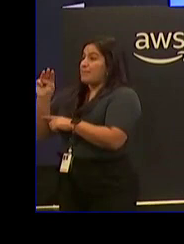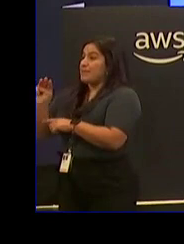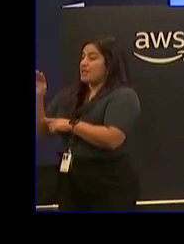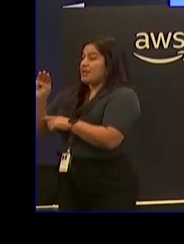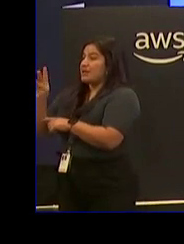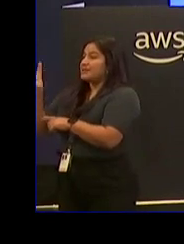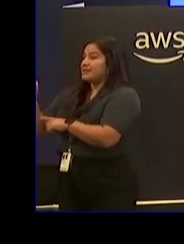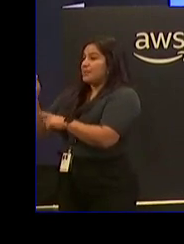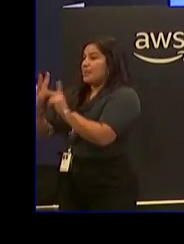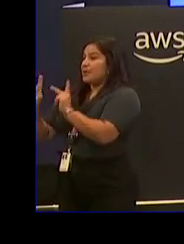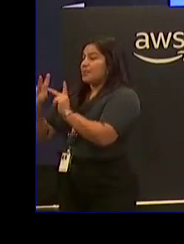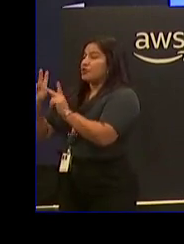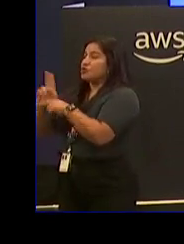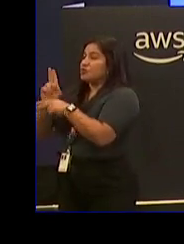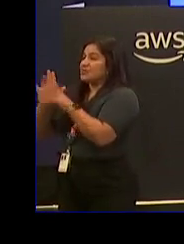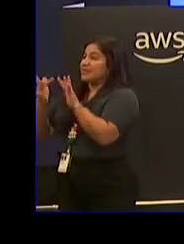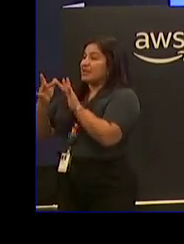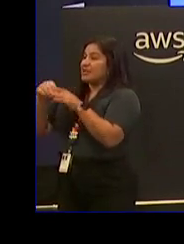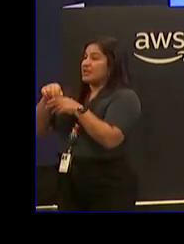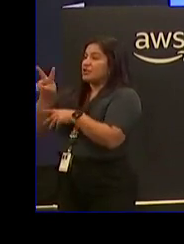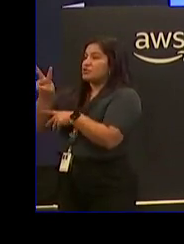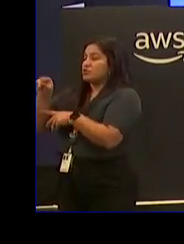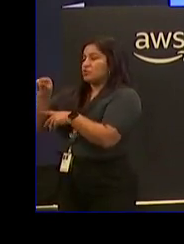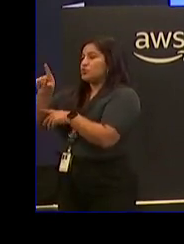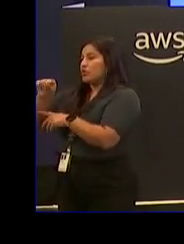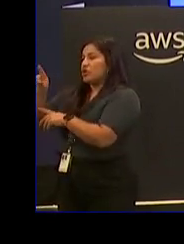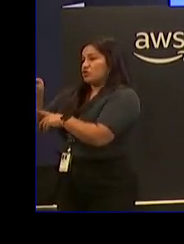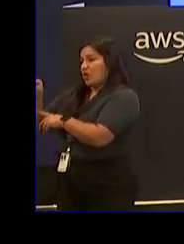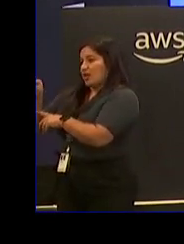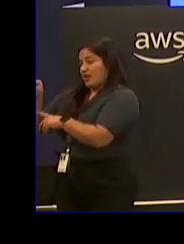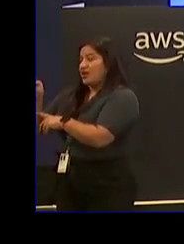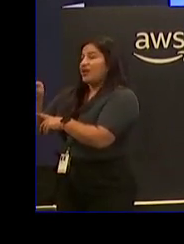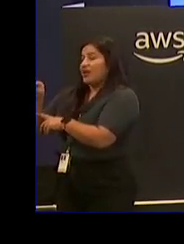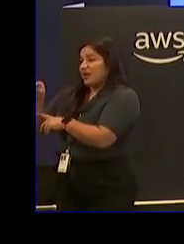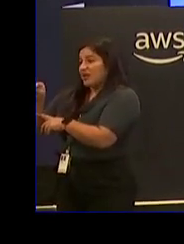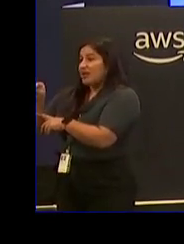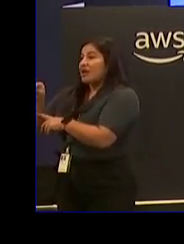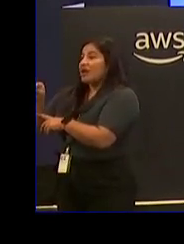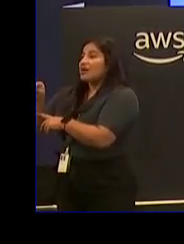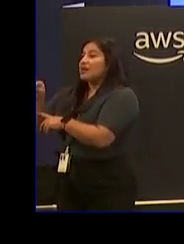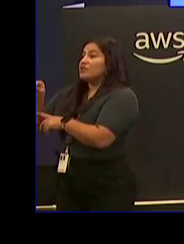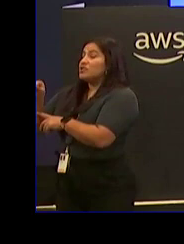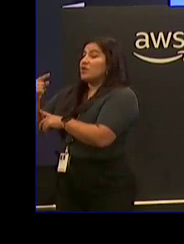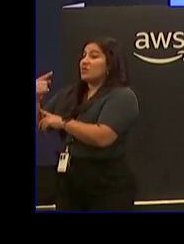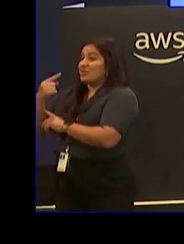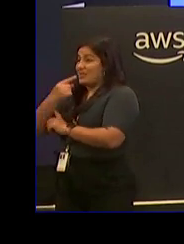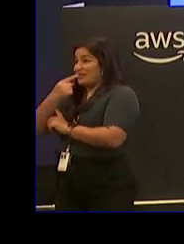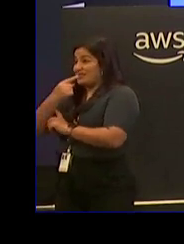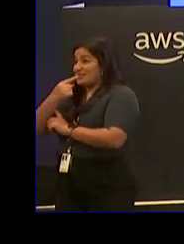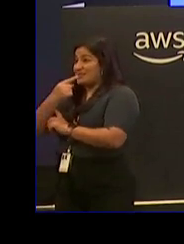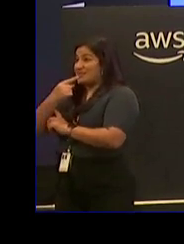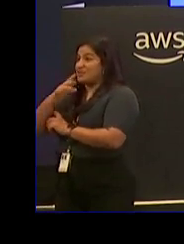in year 2020. Consequently, this use case is about building a solution